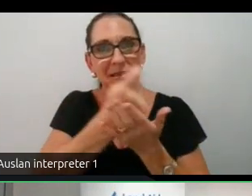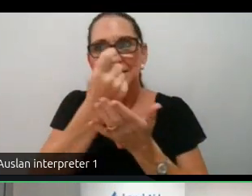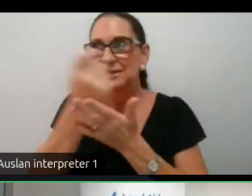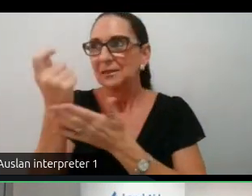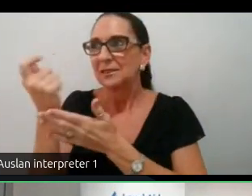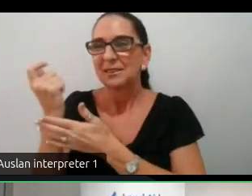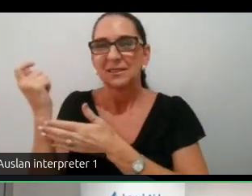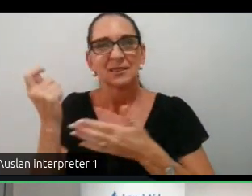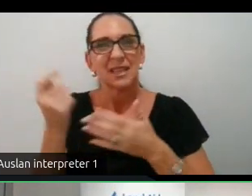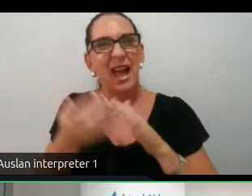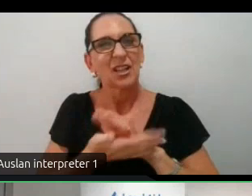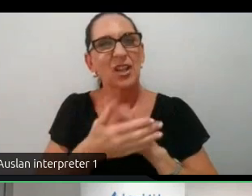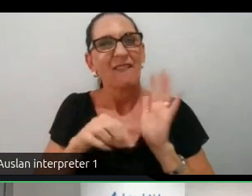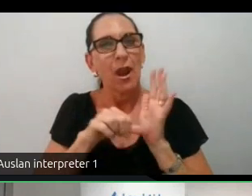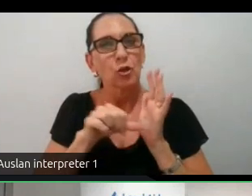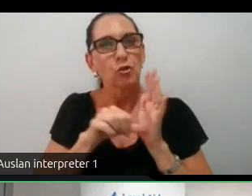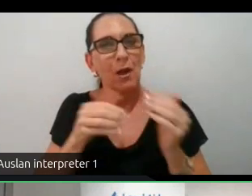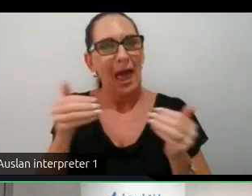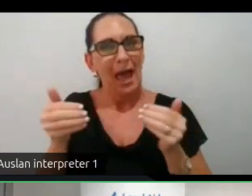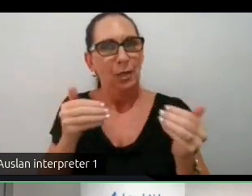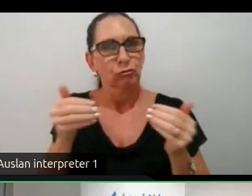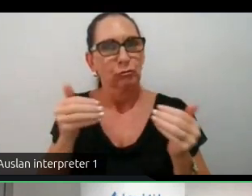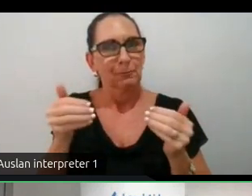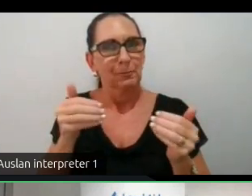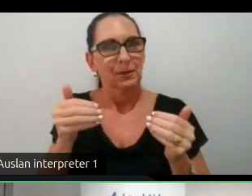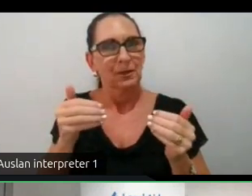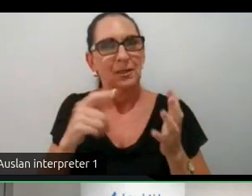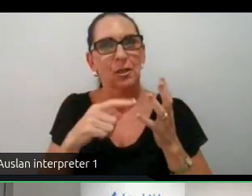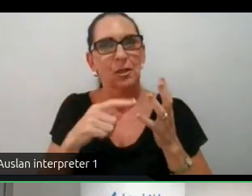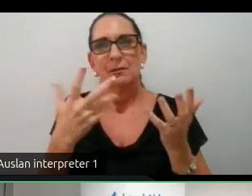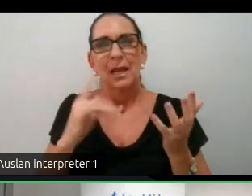all of your other debts that you've already got. Financial hardship with your utilities and your